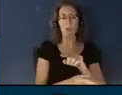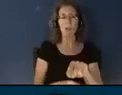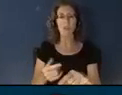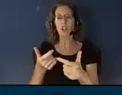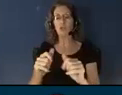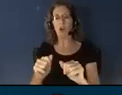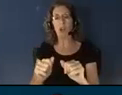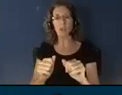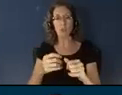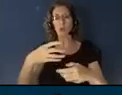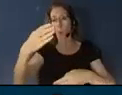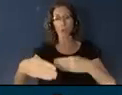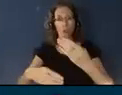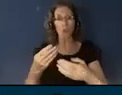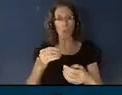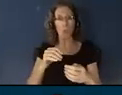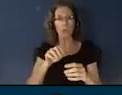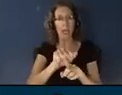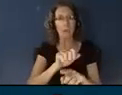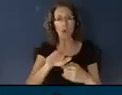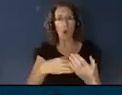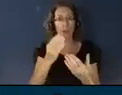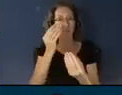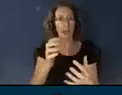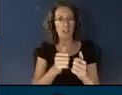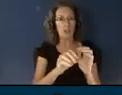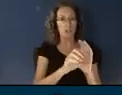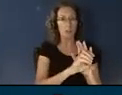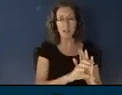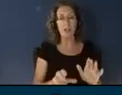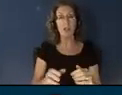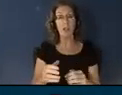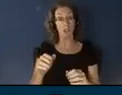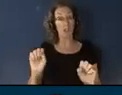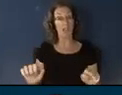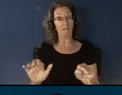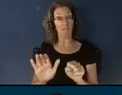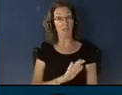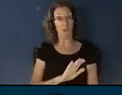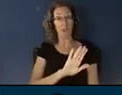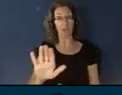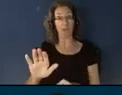the slides. It is possible to make your whole slideshow completely accessible for a screen